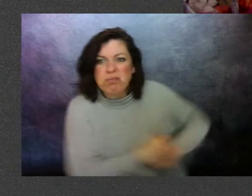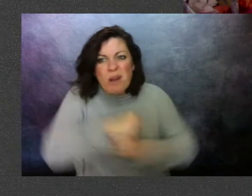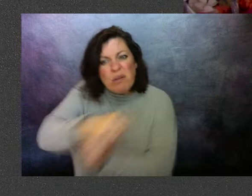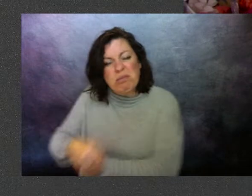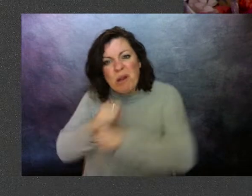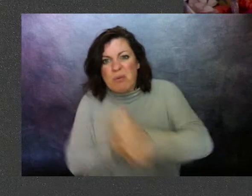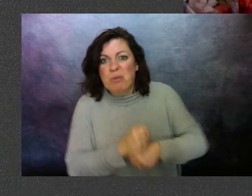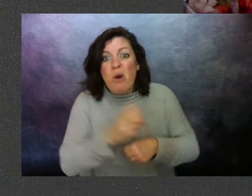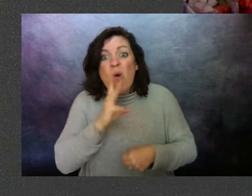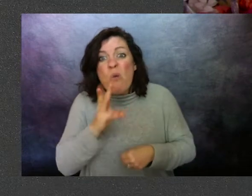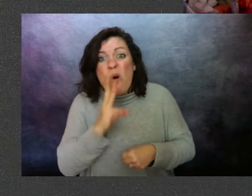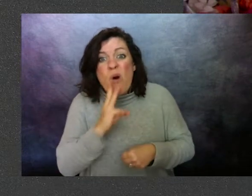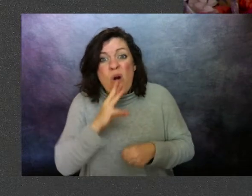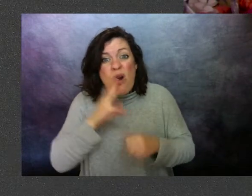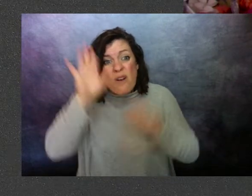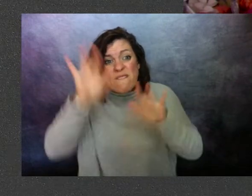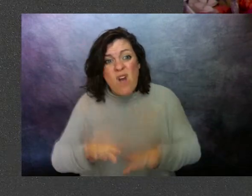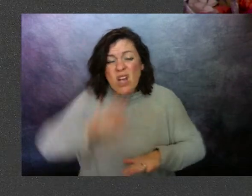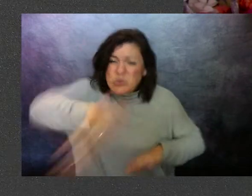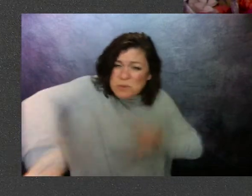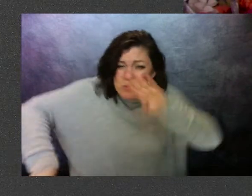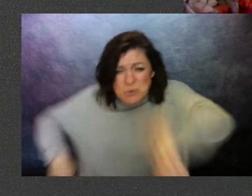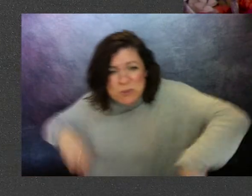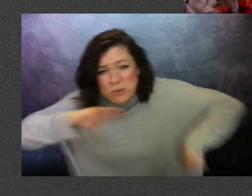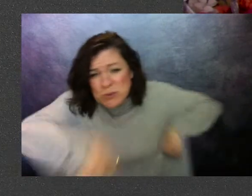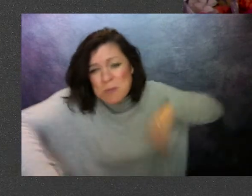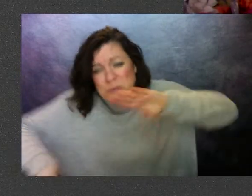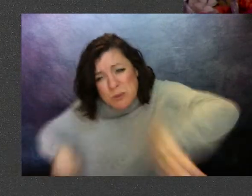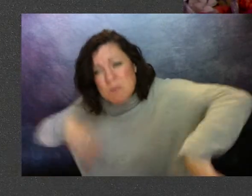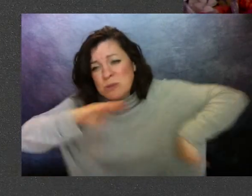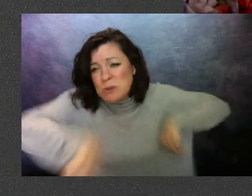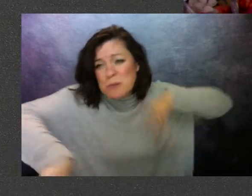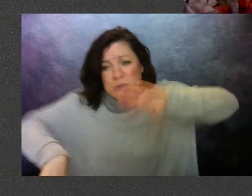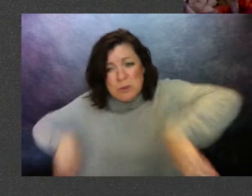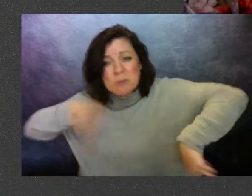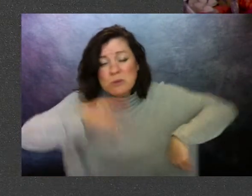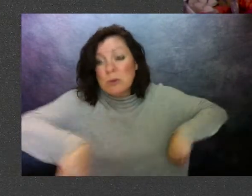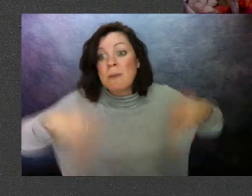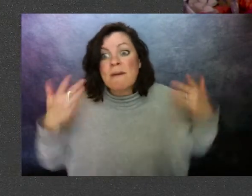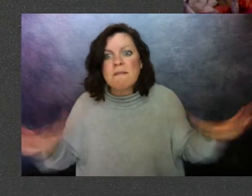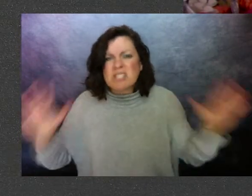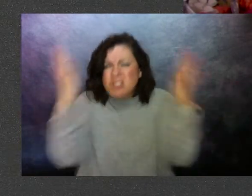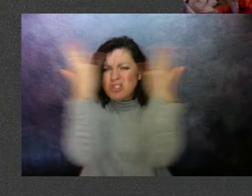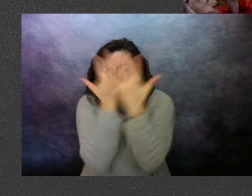Okay, now around the waterfall, swim around the waterfall. [whooshing imitation] Good.